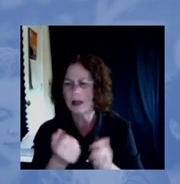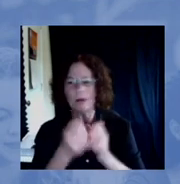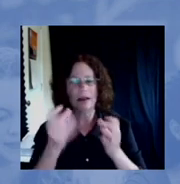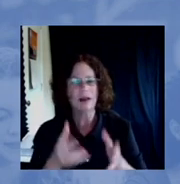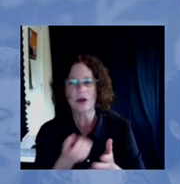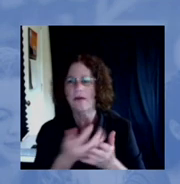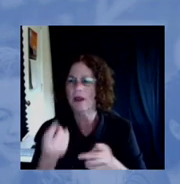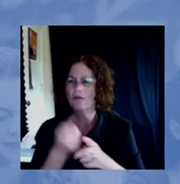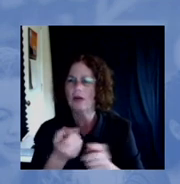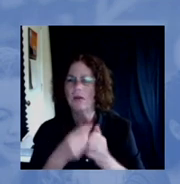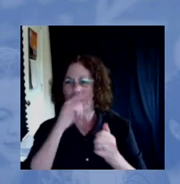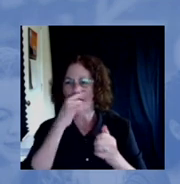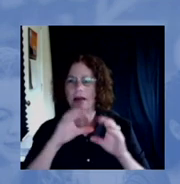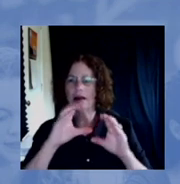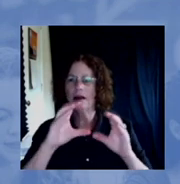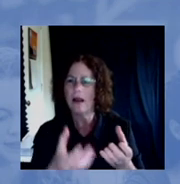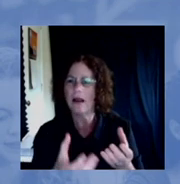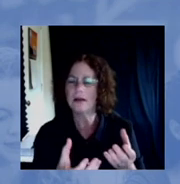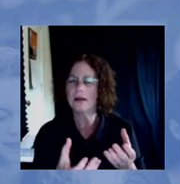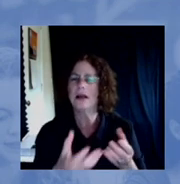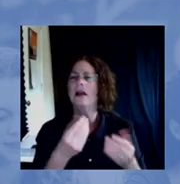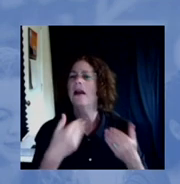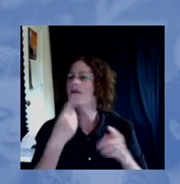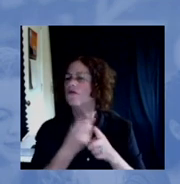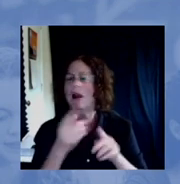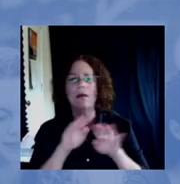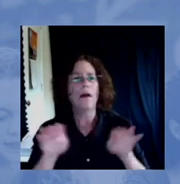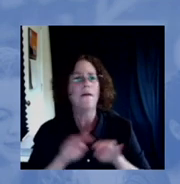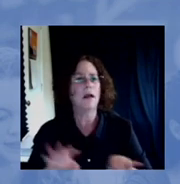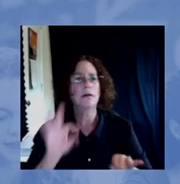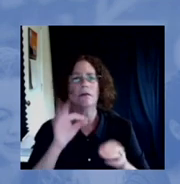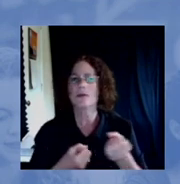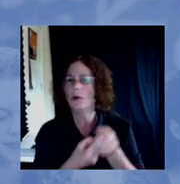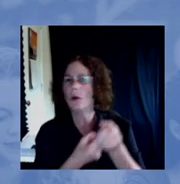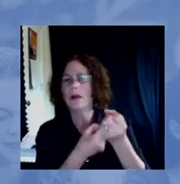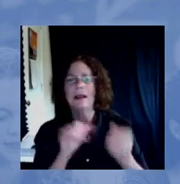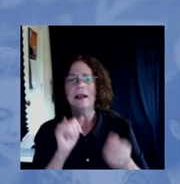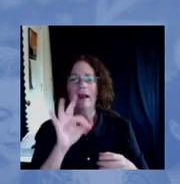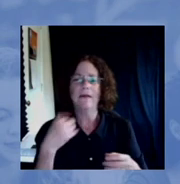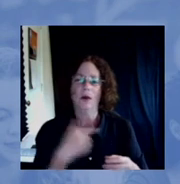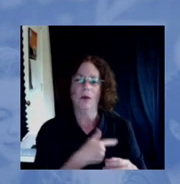IN THE CLASSROOM HAVE THE RIGHT LEVELS OF SUPPORT IF WE DO NOT SENSITIZE THE PANTS AND